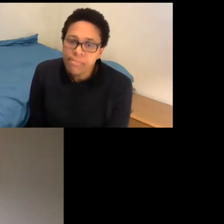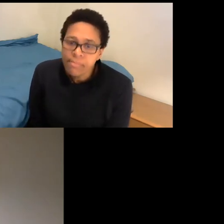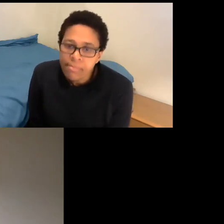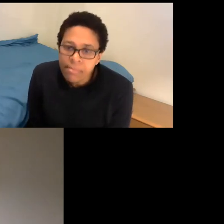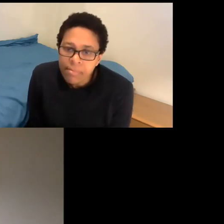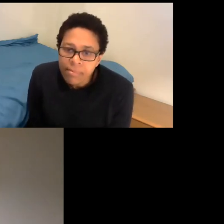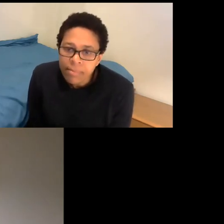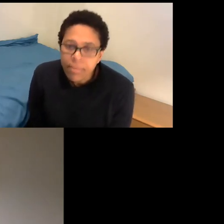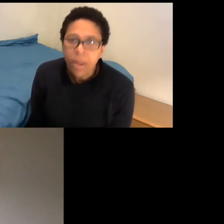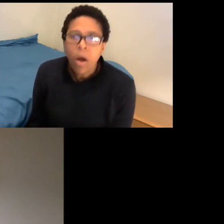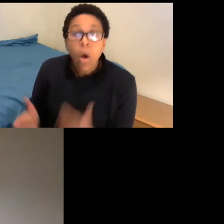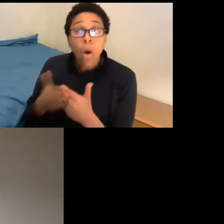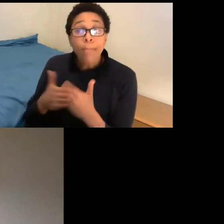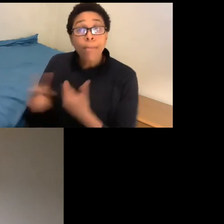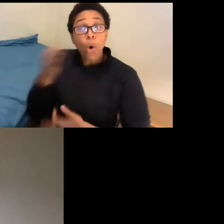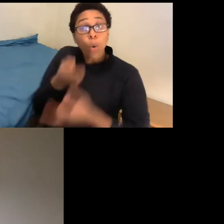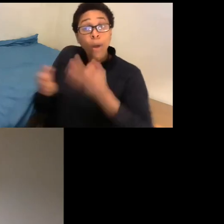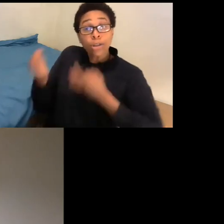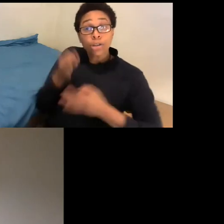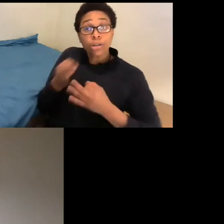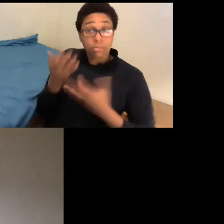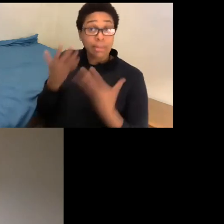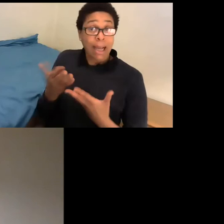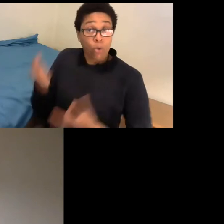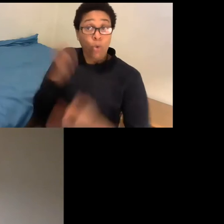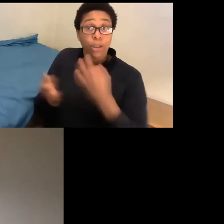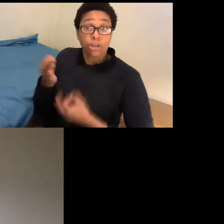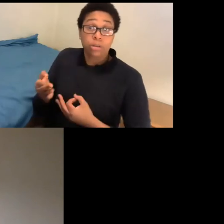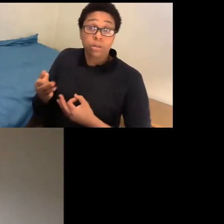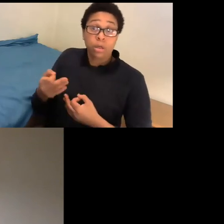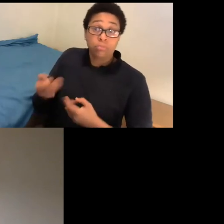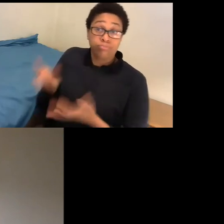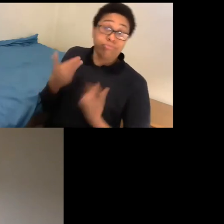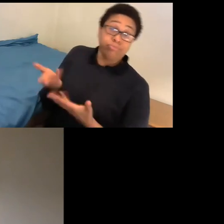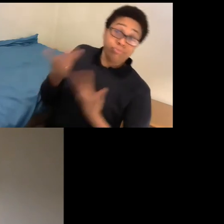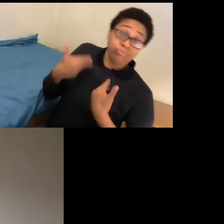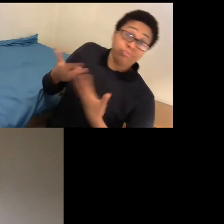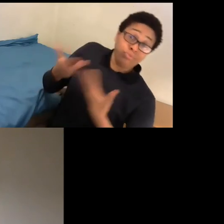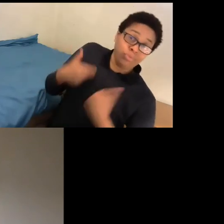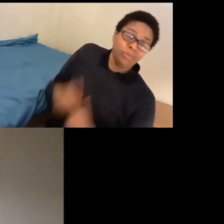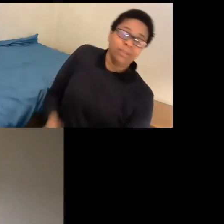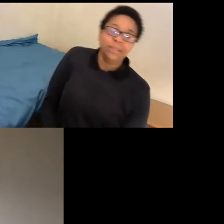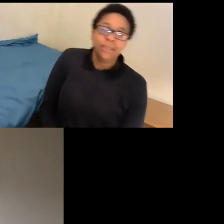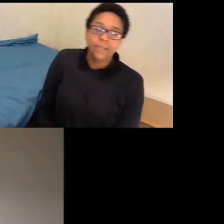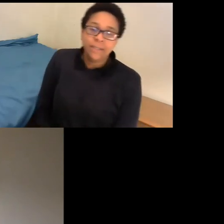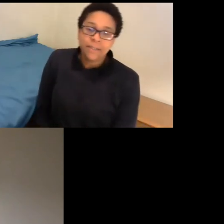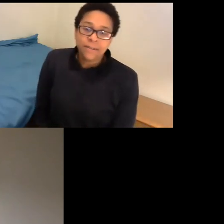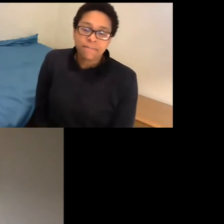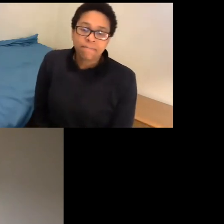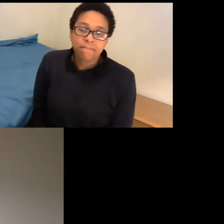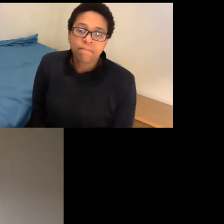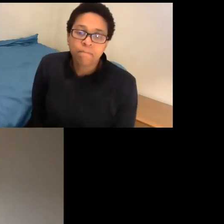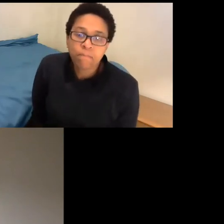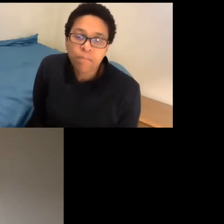through, thick and fast now. Uhm, it's, so - Fatma is asking,